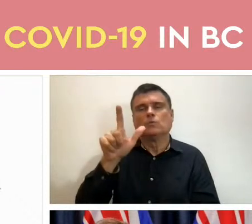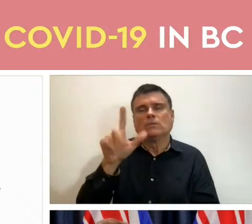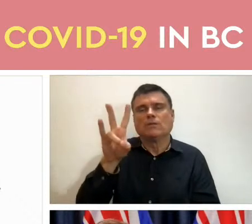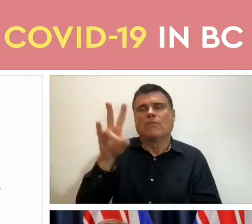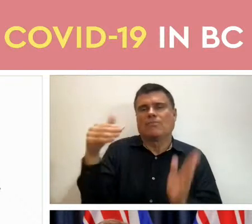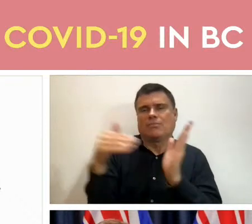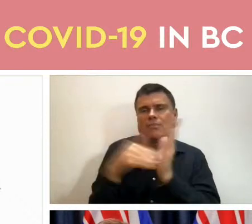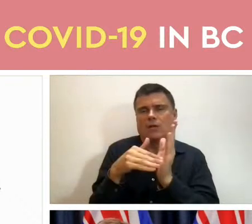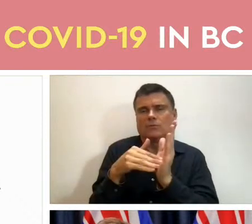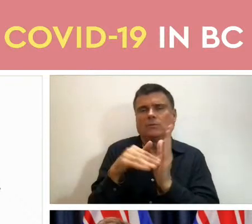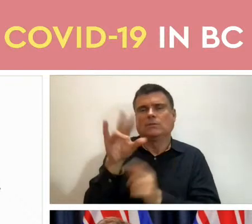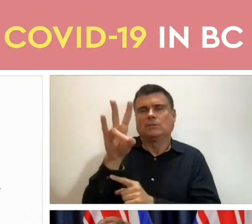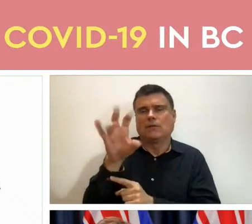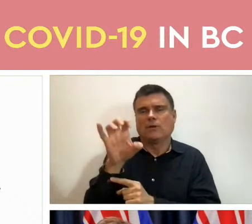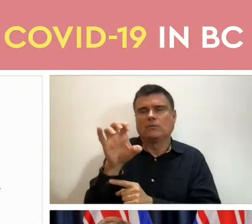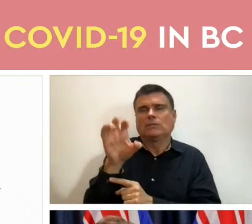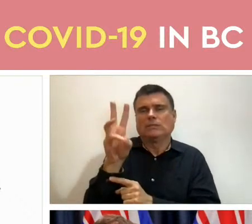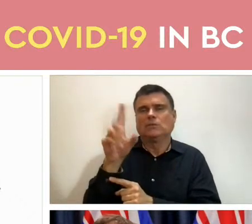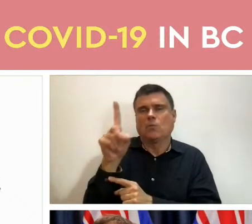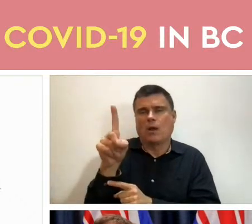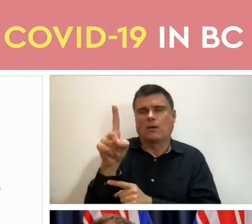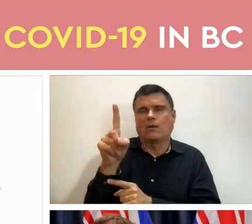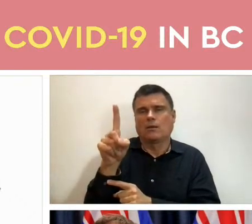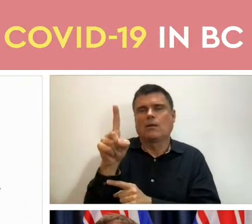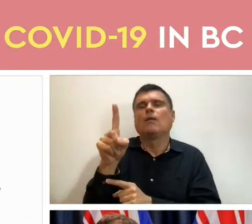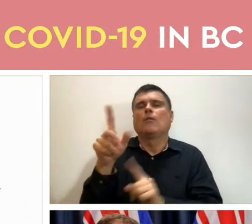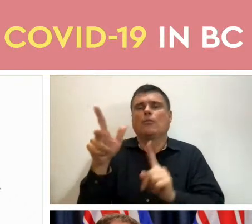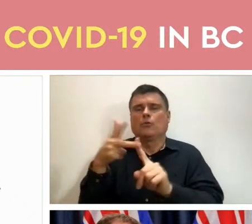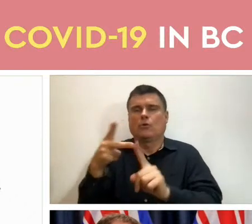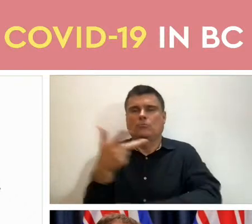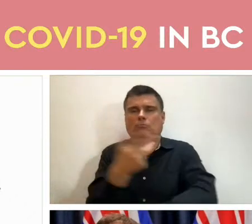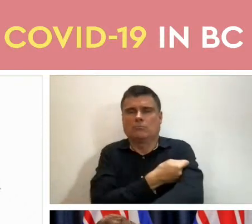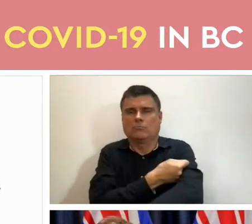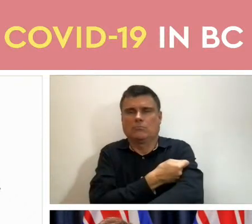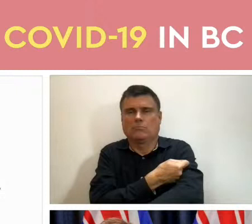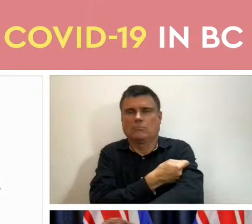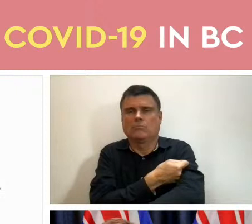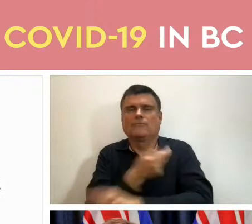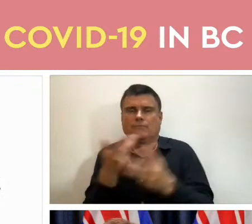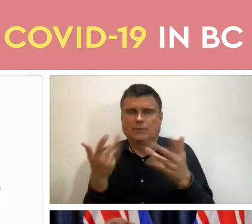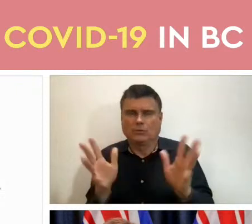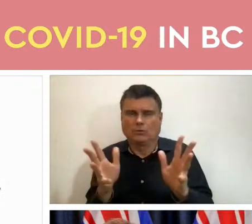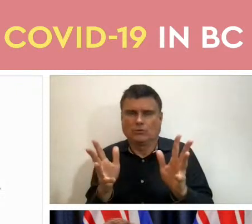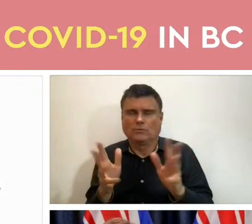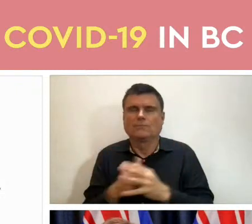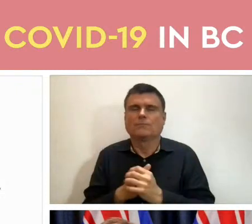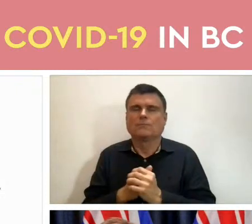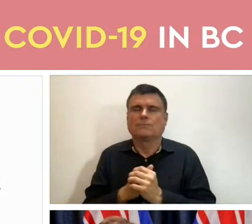administered. We are currently operating under a capacity of 35% higher than